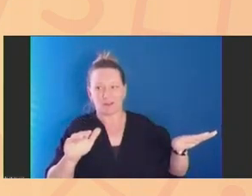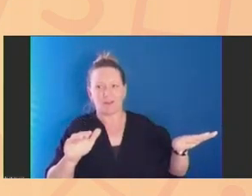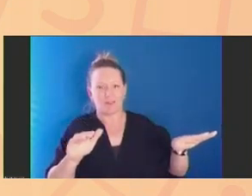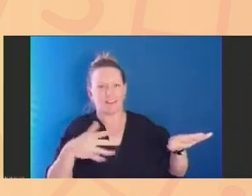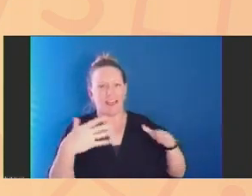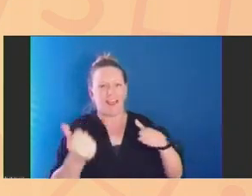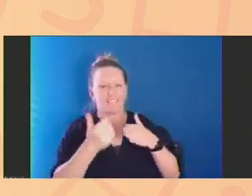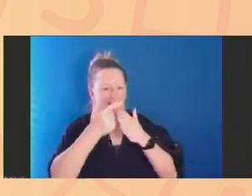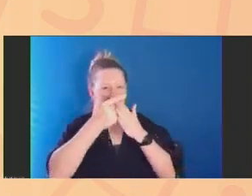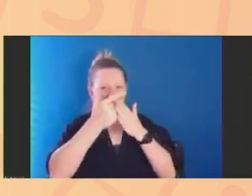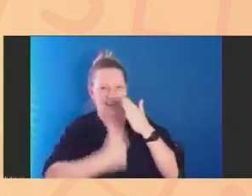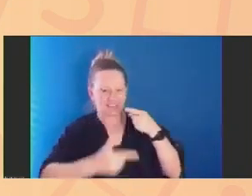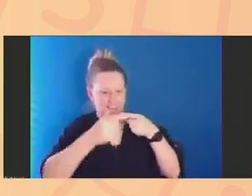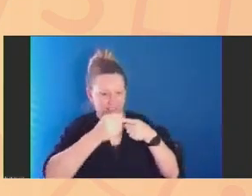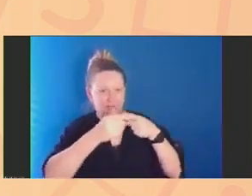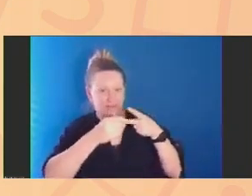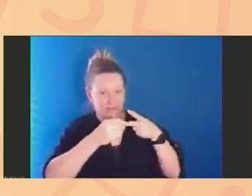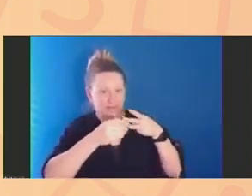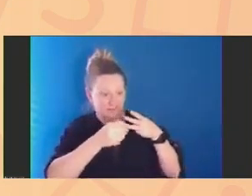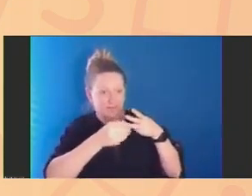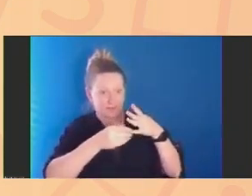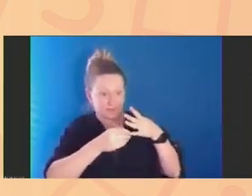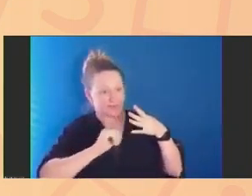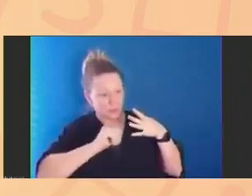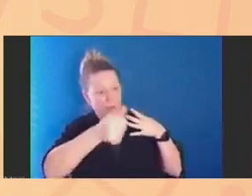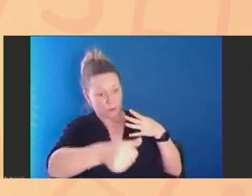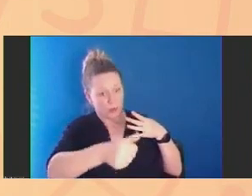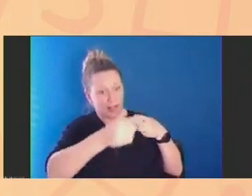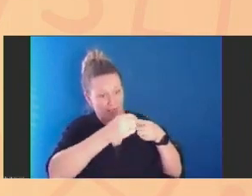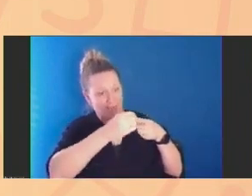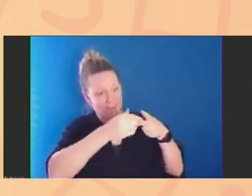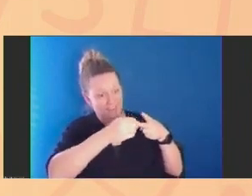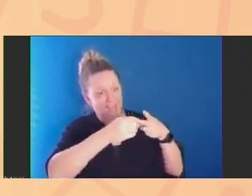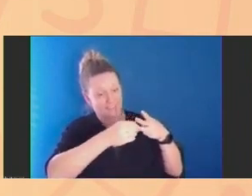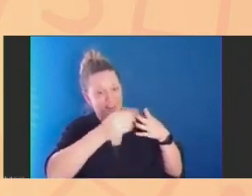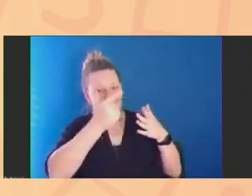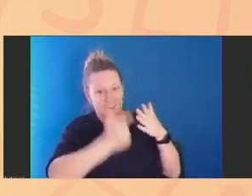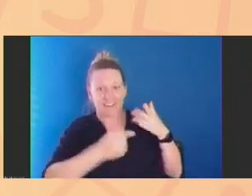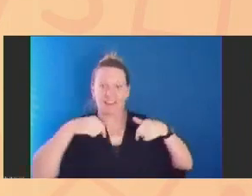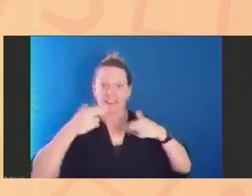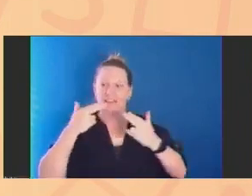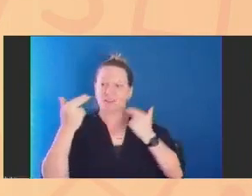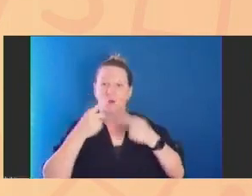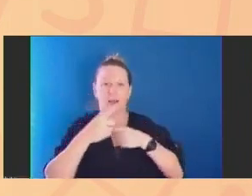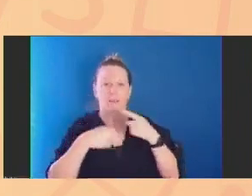This song is really a list of fish that live in the river. June, I'm gonna pass the microphone back to you so you can translate the words for us.